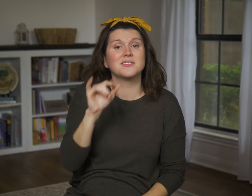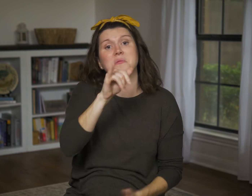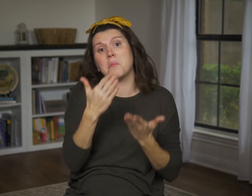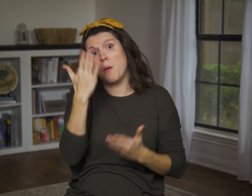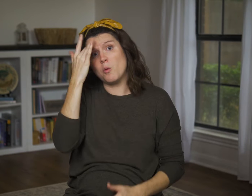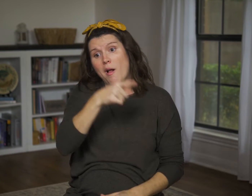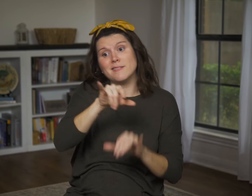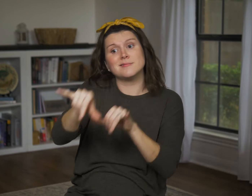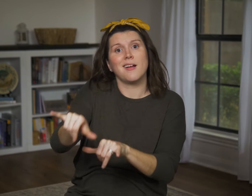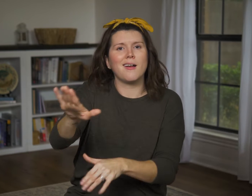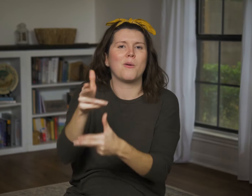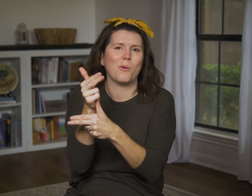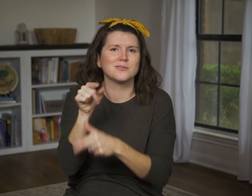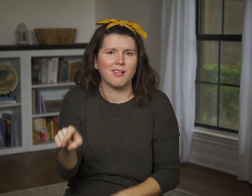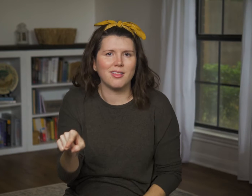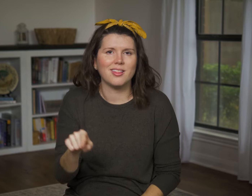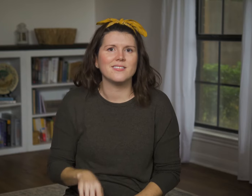so that could be why they’re there.